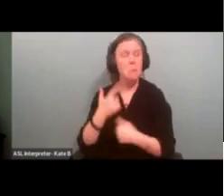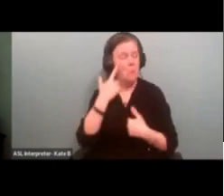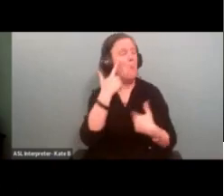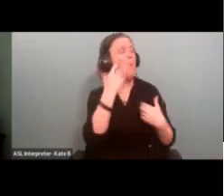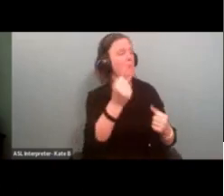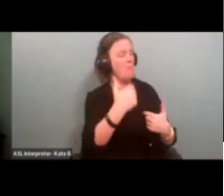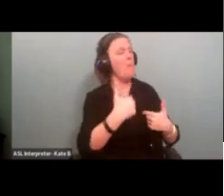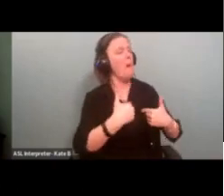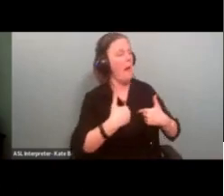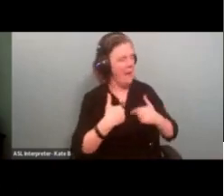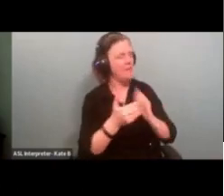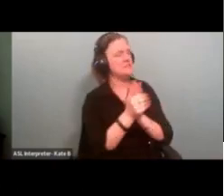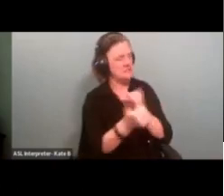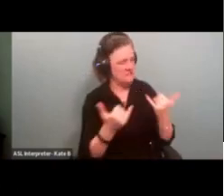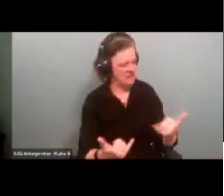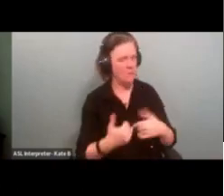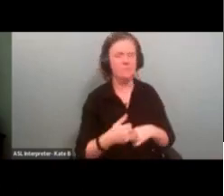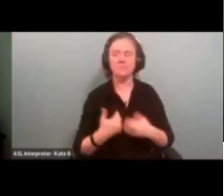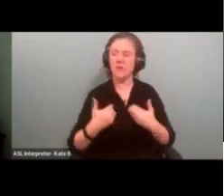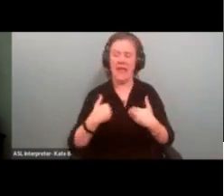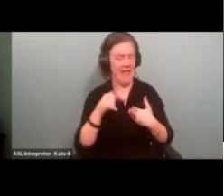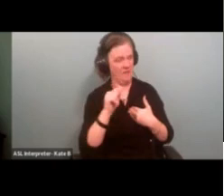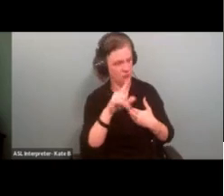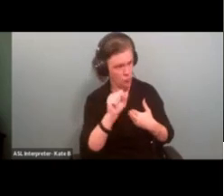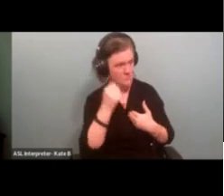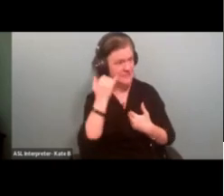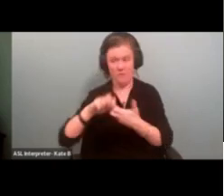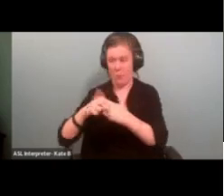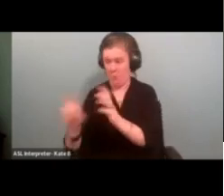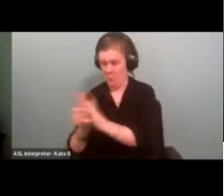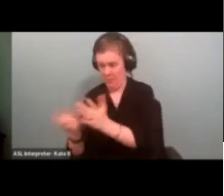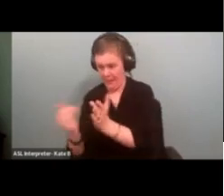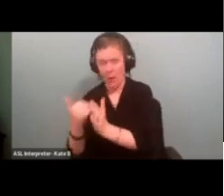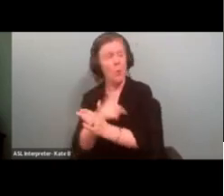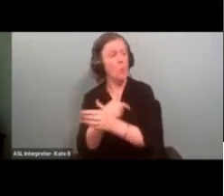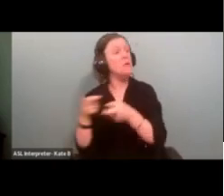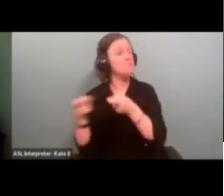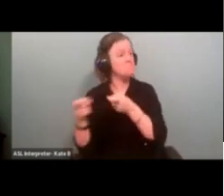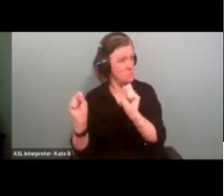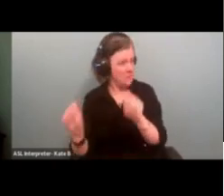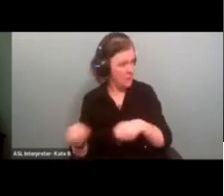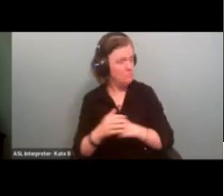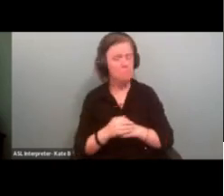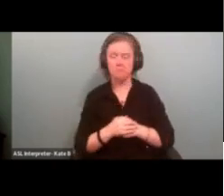right skills to solve problems and manage conflict, that they feel a sense of independence,